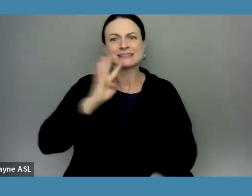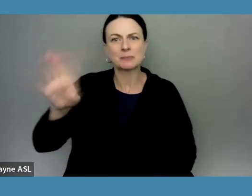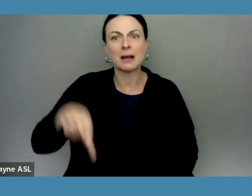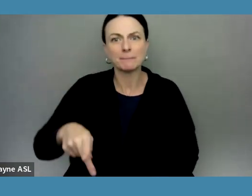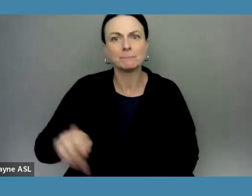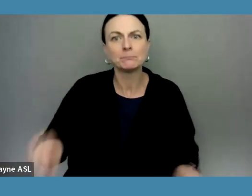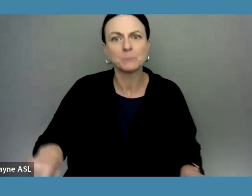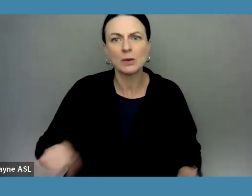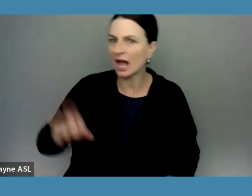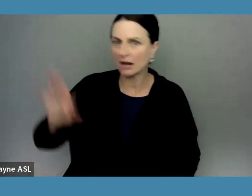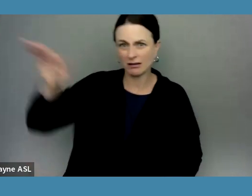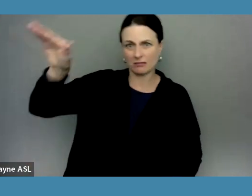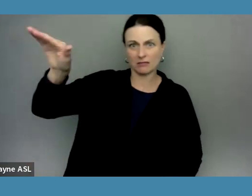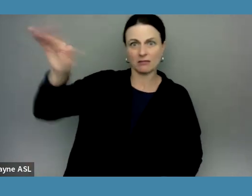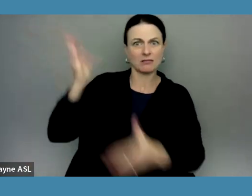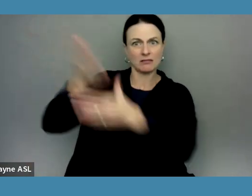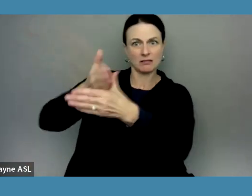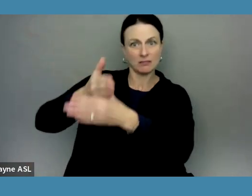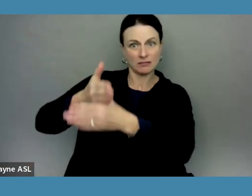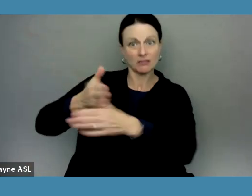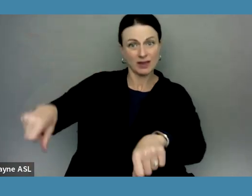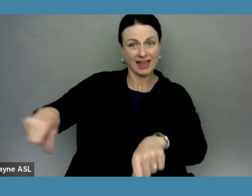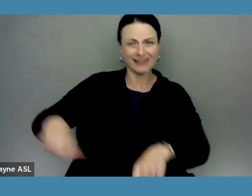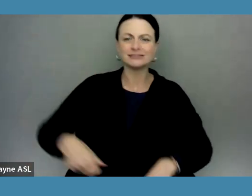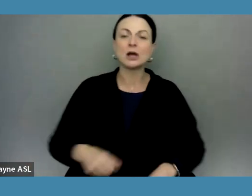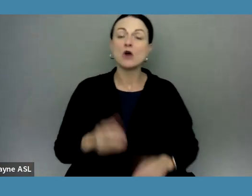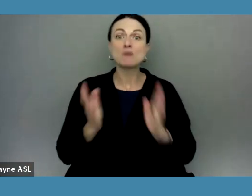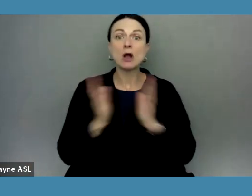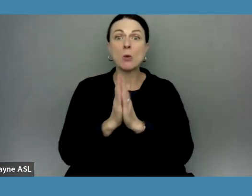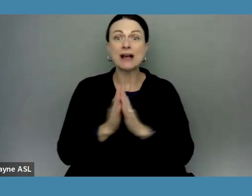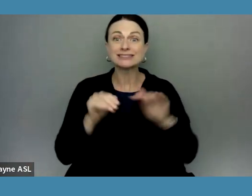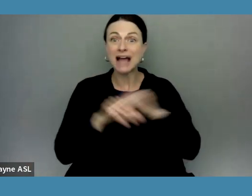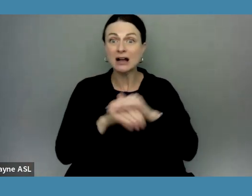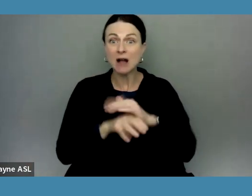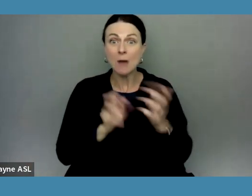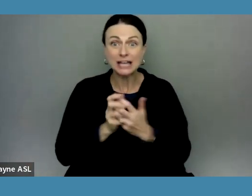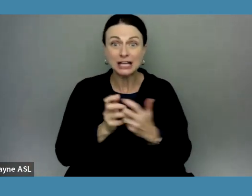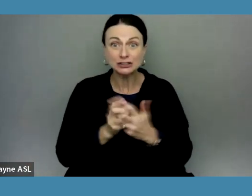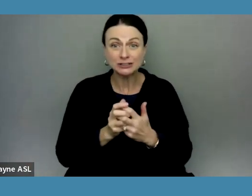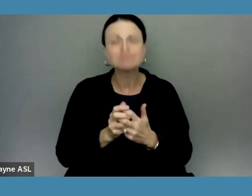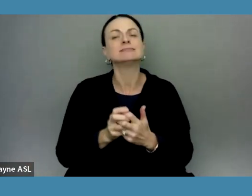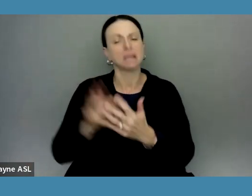We talked a little bit about this earlier, but requesting accommodations. You can contact the Office of Appeal Hearings